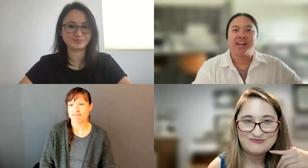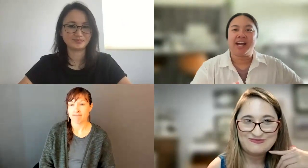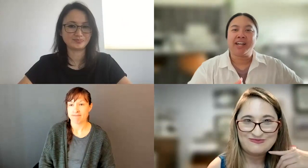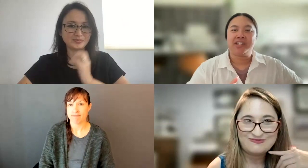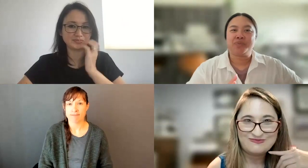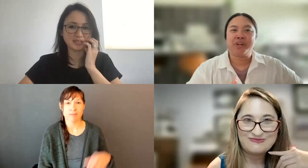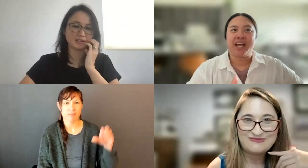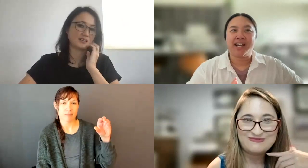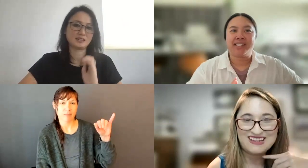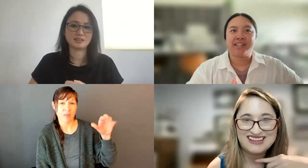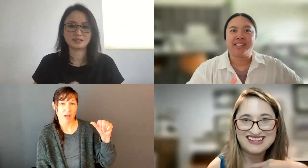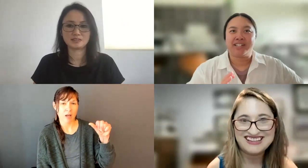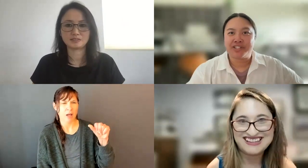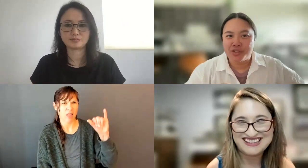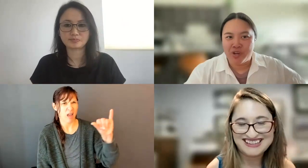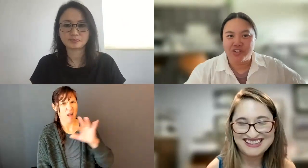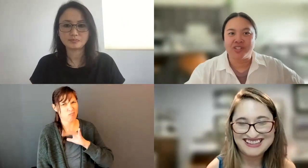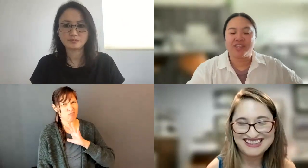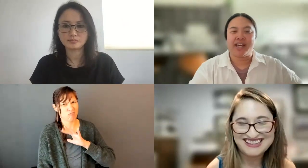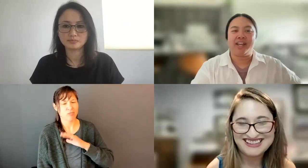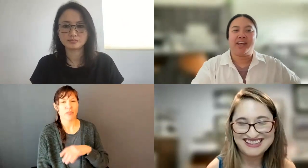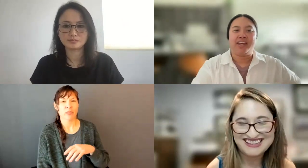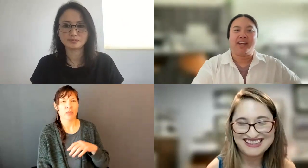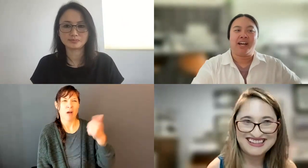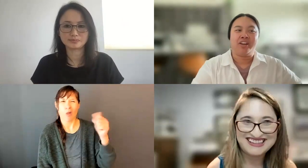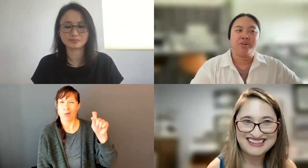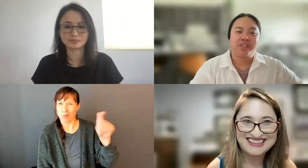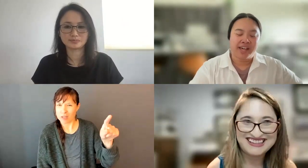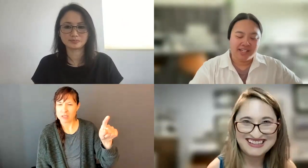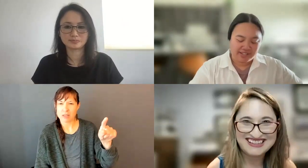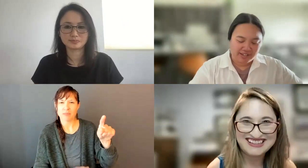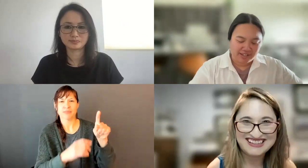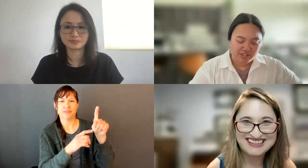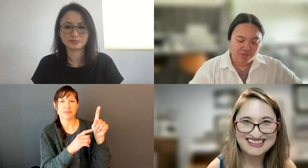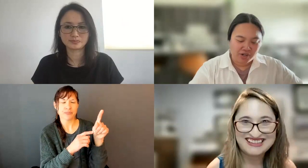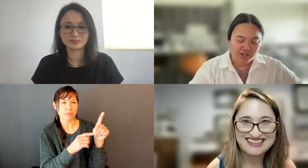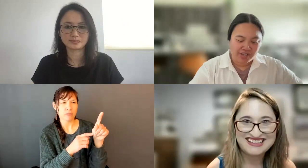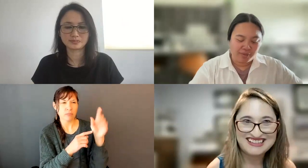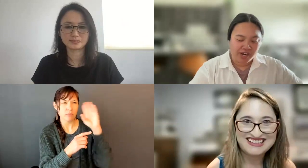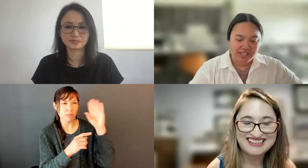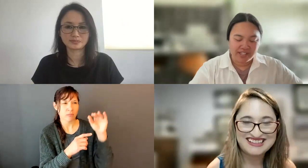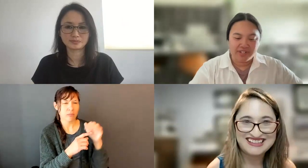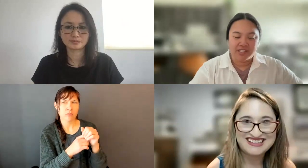I love that. I just wanna add an additional question to that. I know that you are in the process